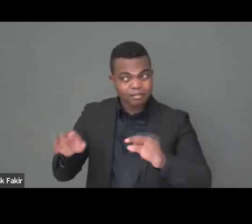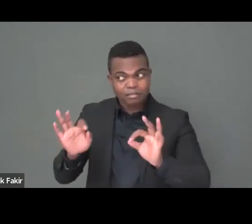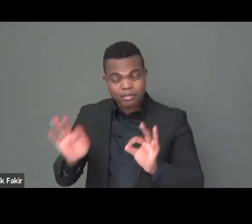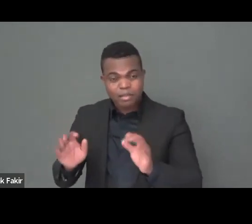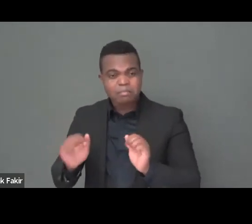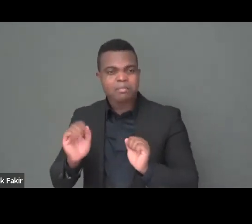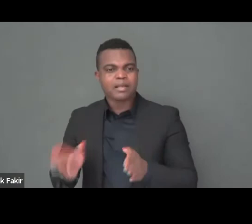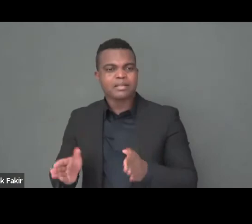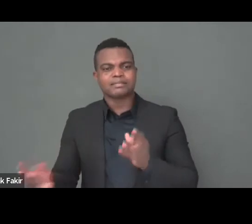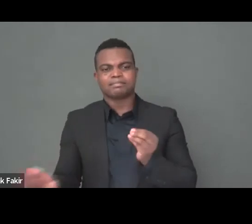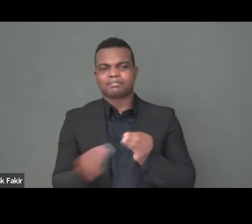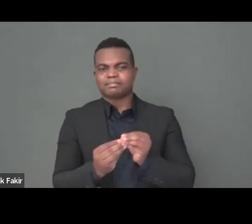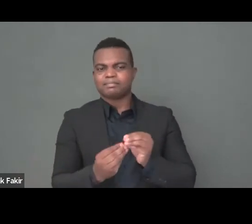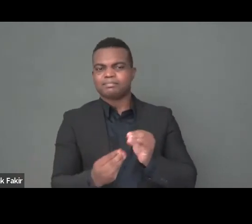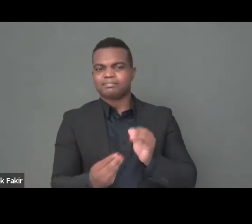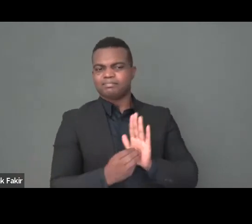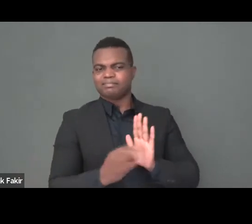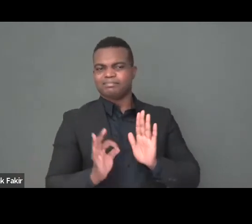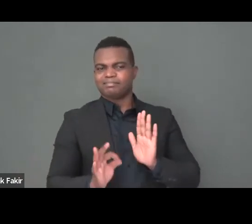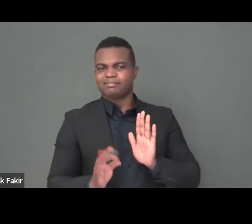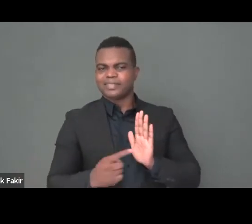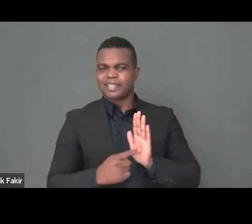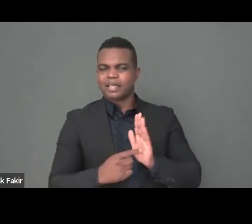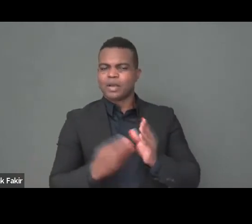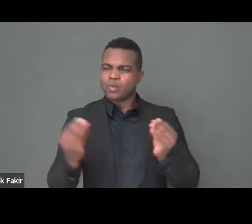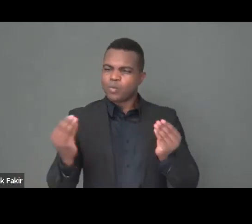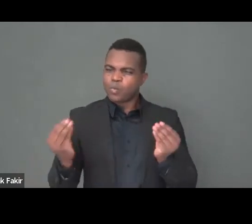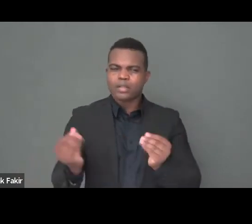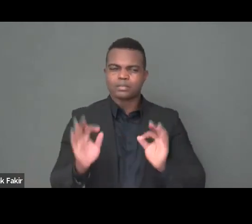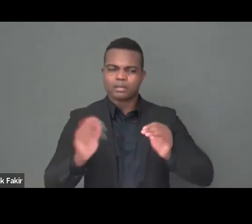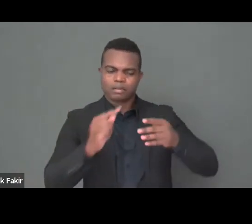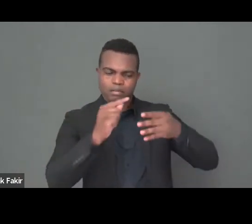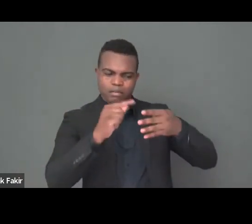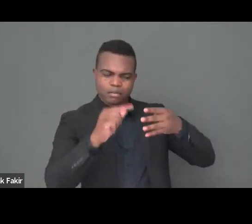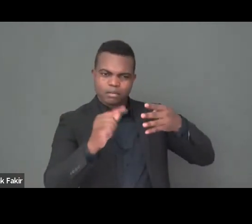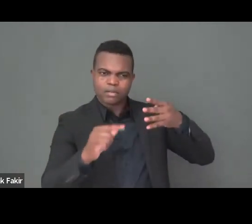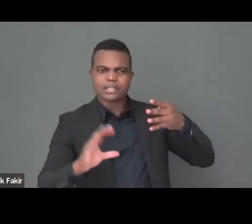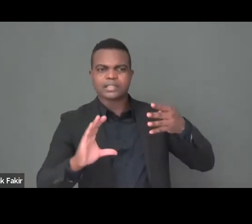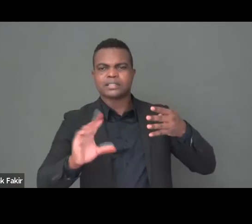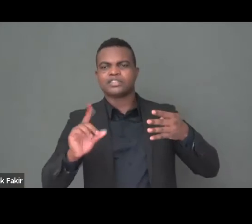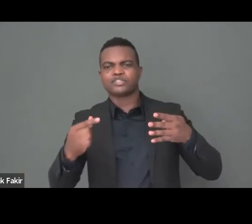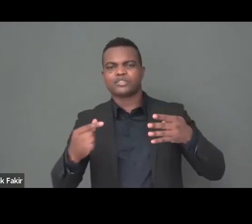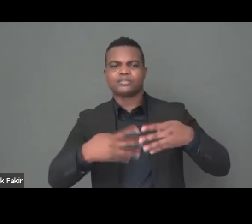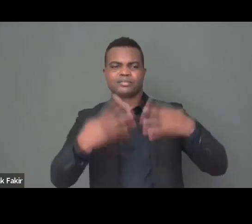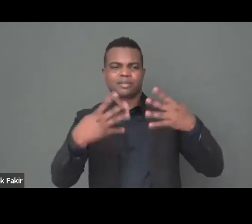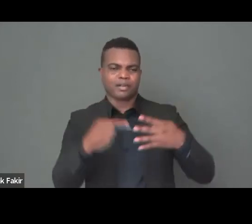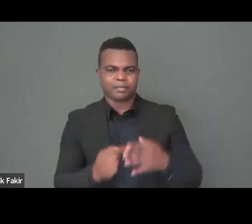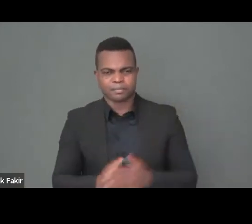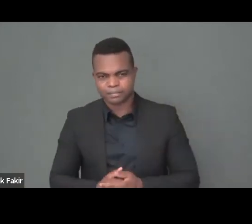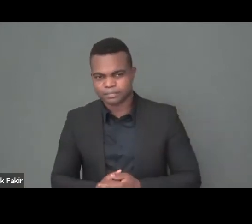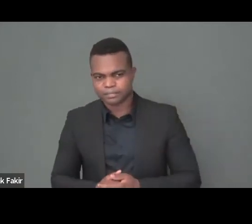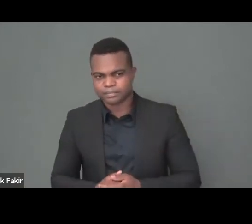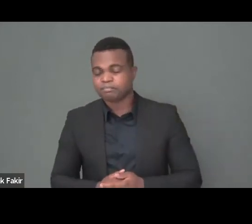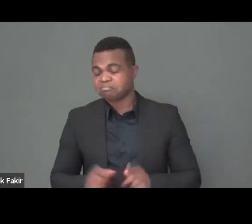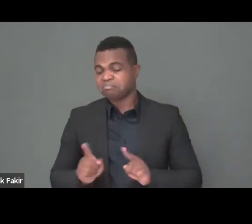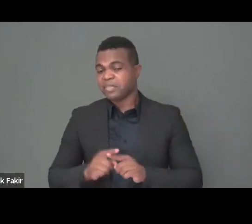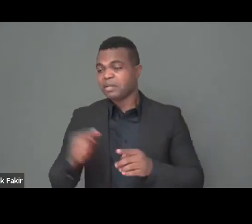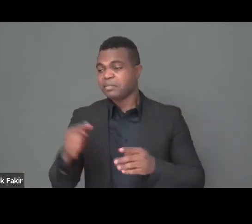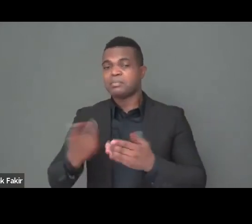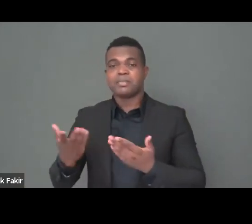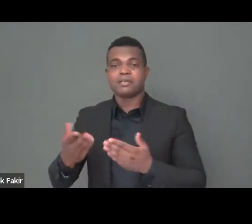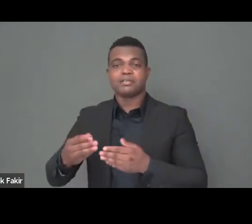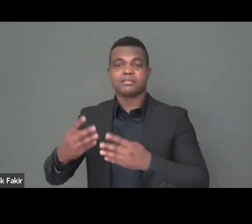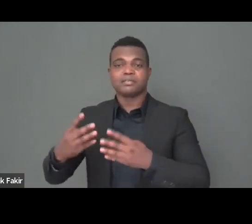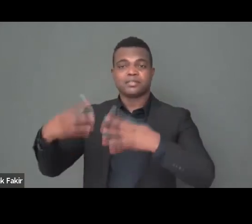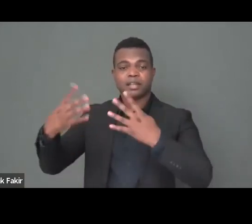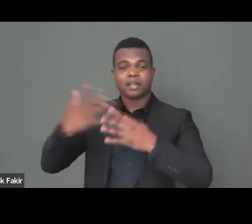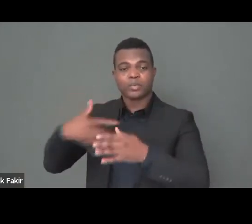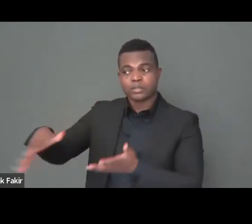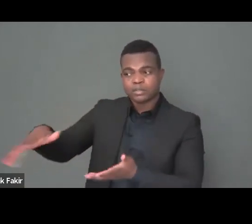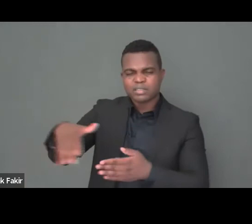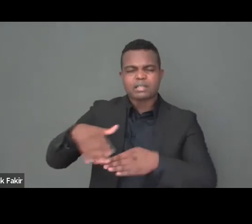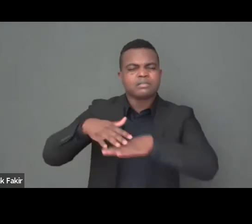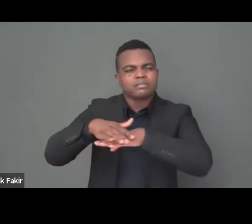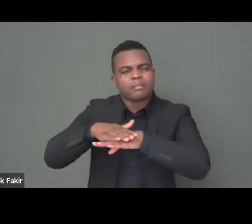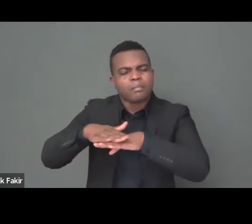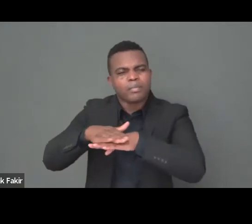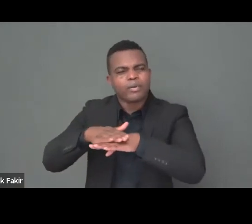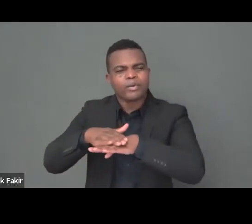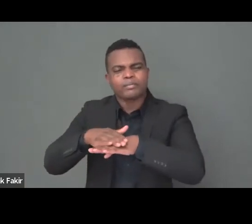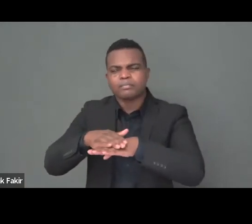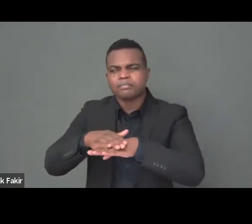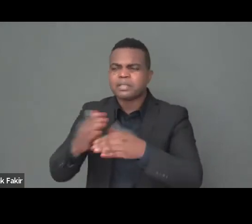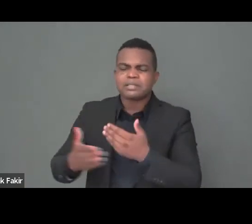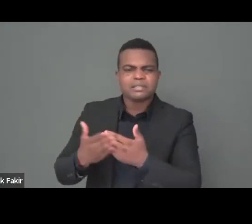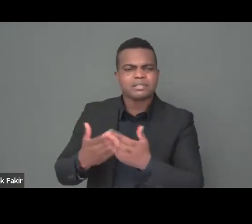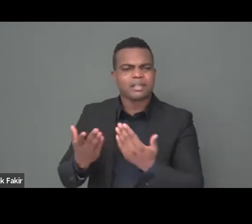Eric Ngondi: To to collect data, to what extent, then how persons with disabilities being involved in government initiatives such as cash transfer or persons with disabilities registration.